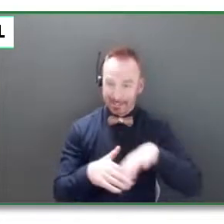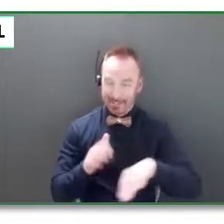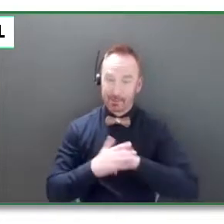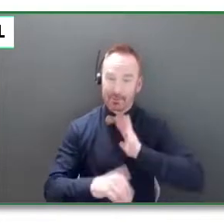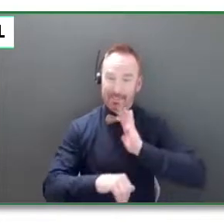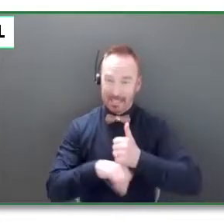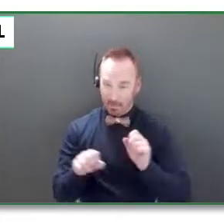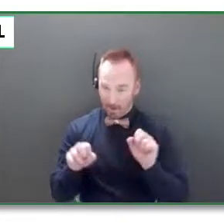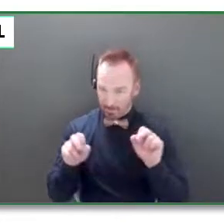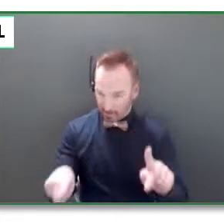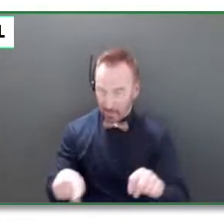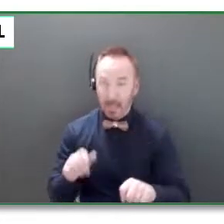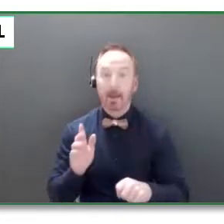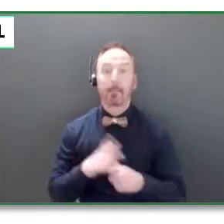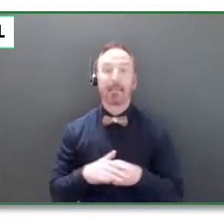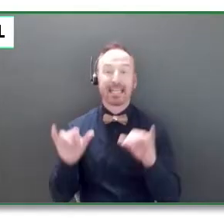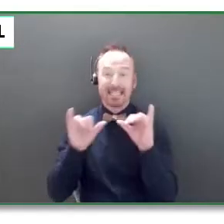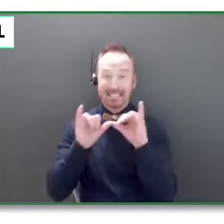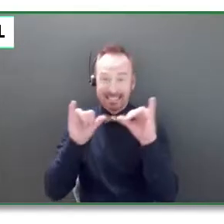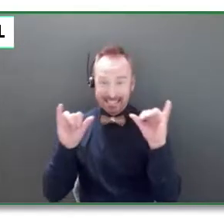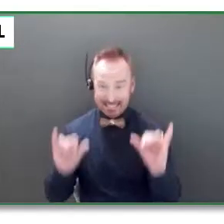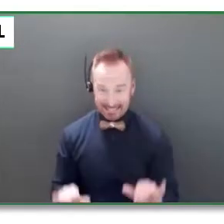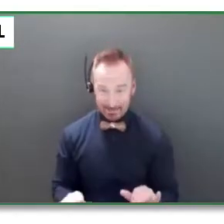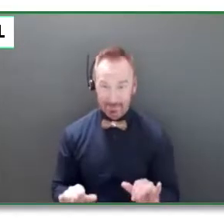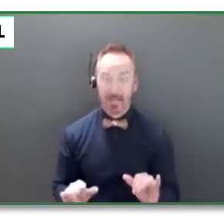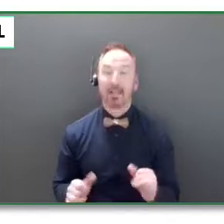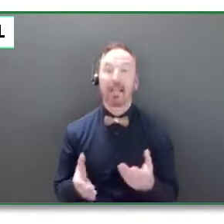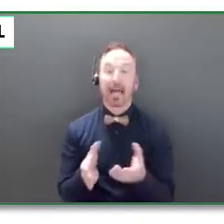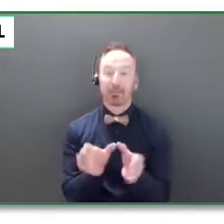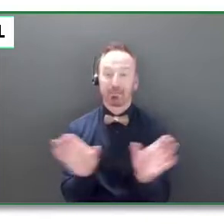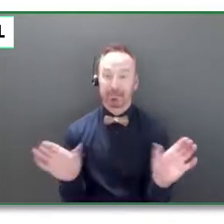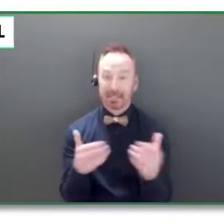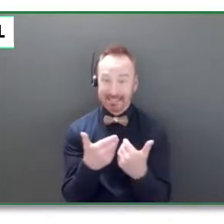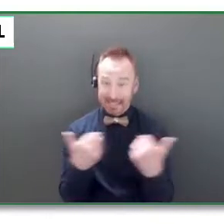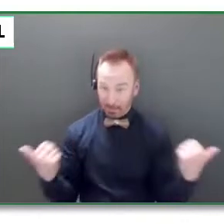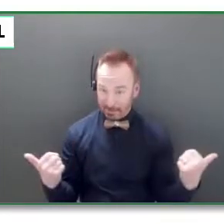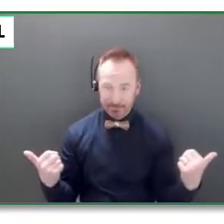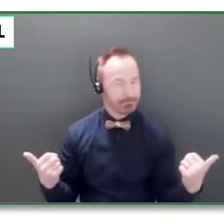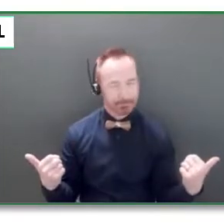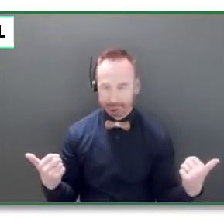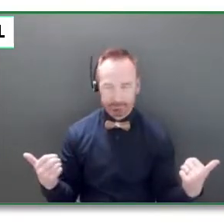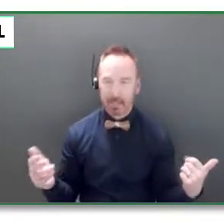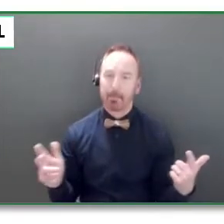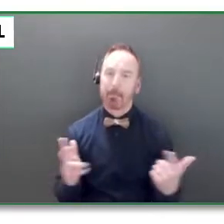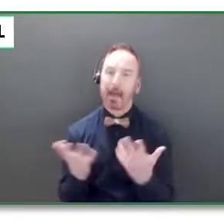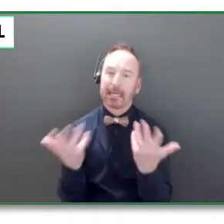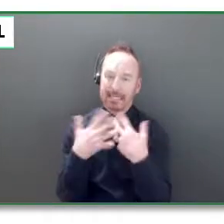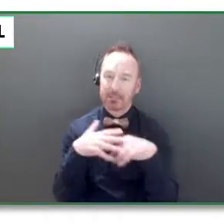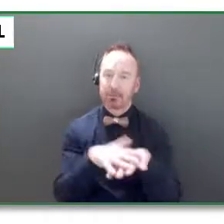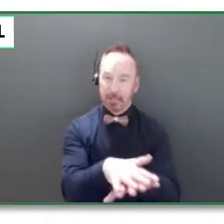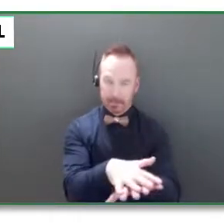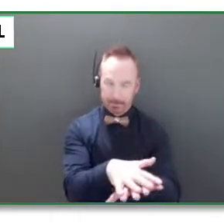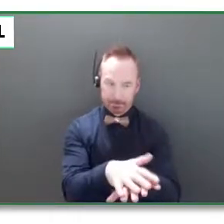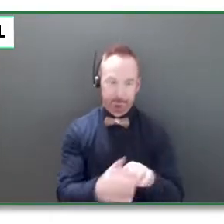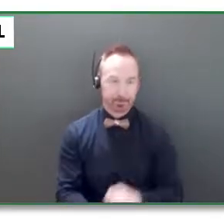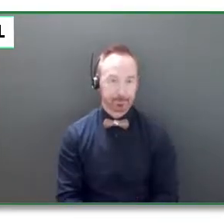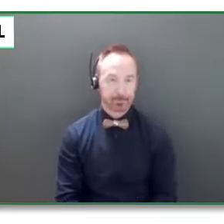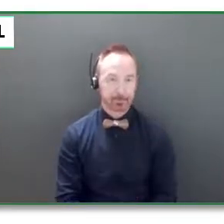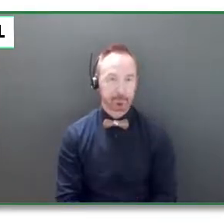or trail. Next slide. So where to start?